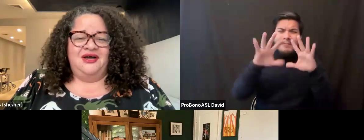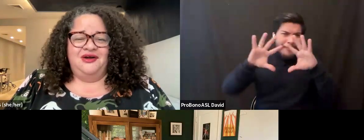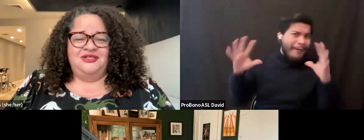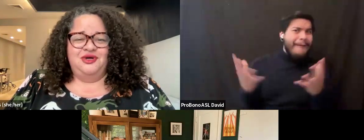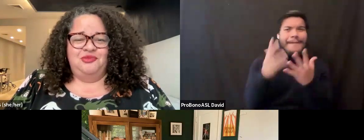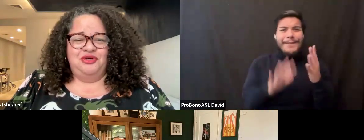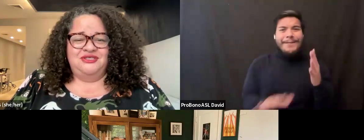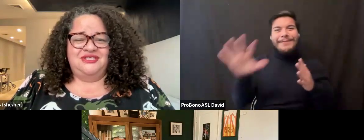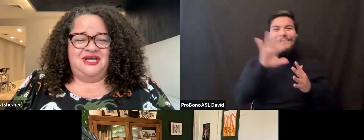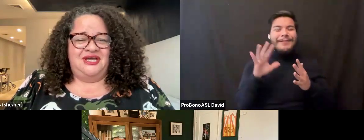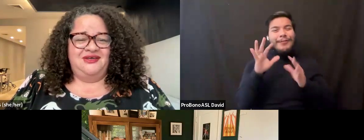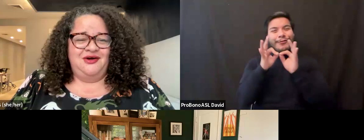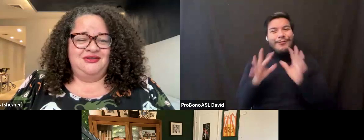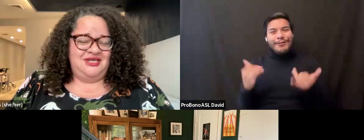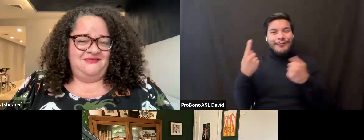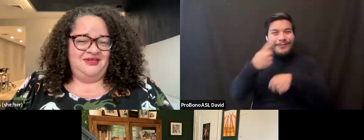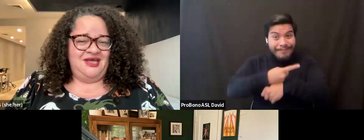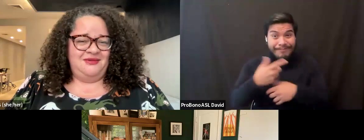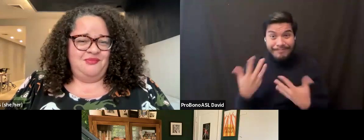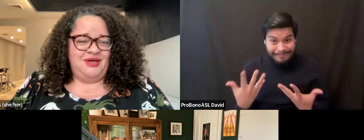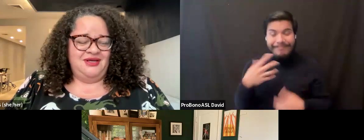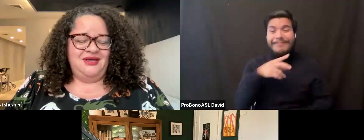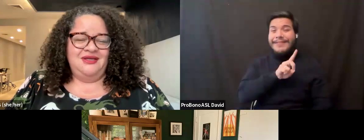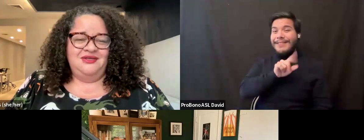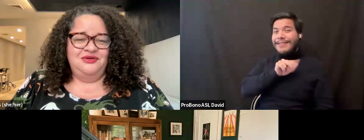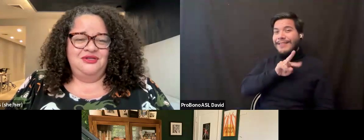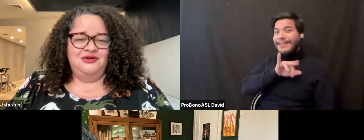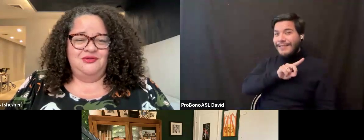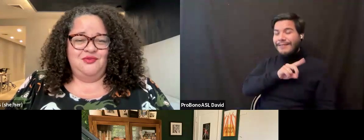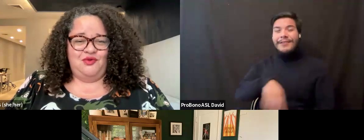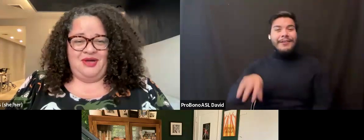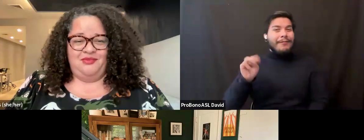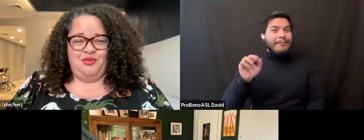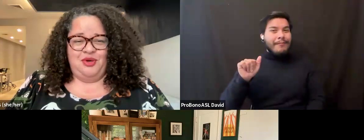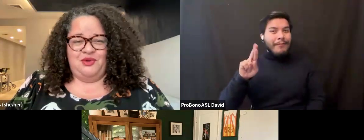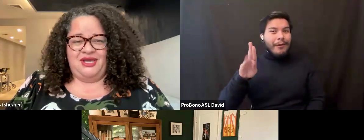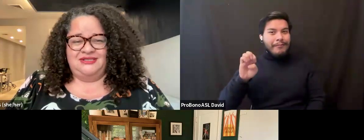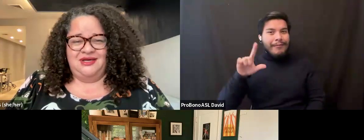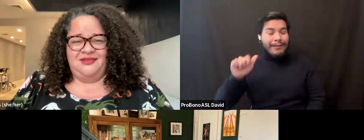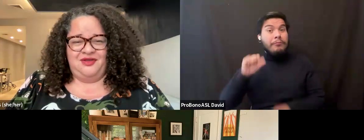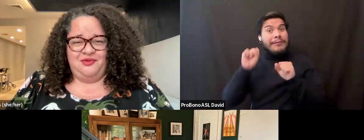Our interpreters today are David and Marbella, and you can learn more about Pro Bono ASL and their